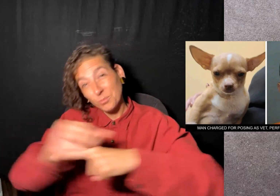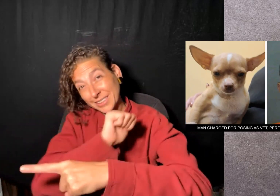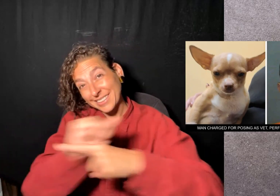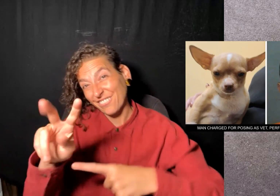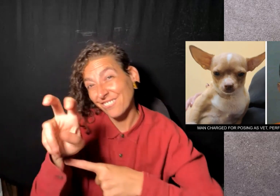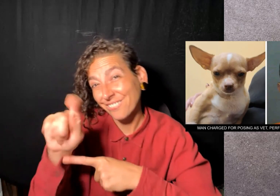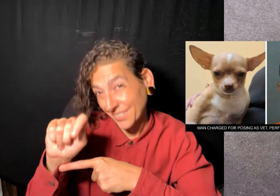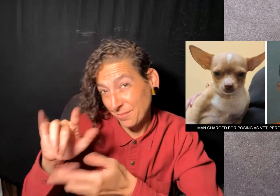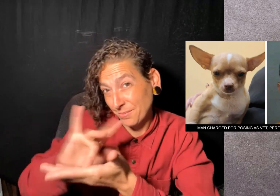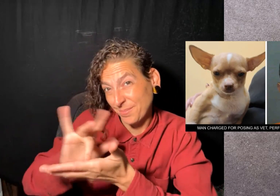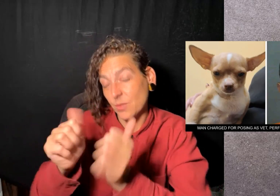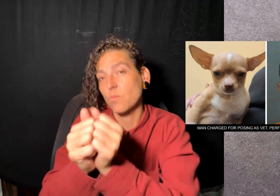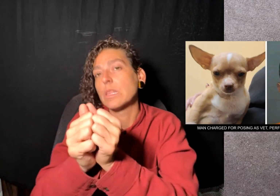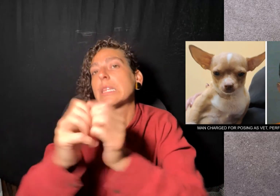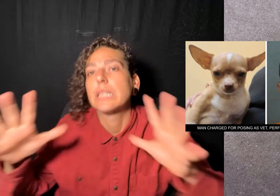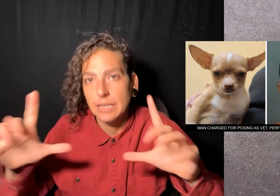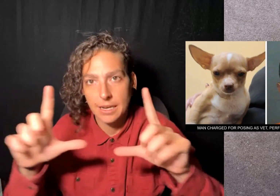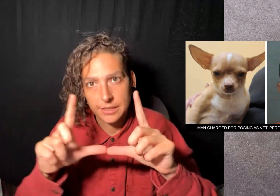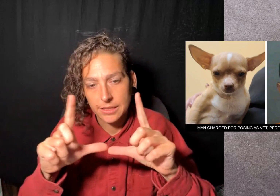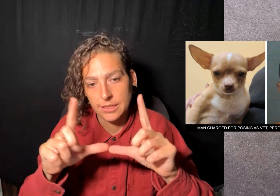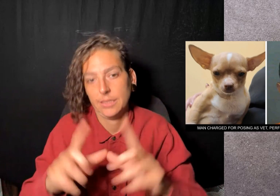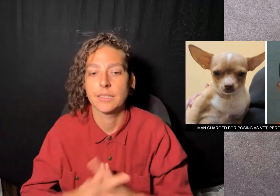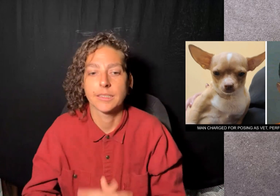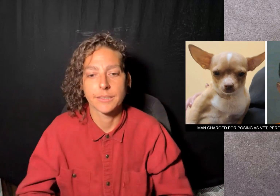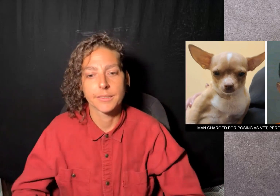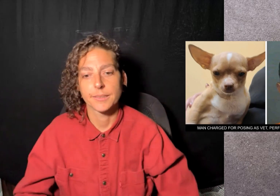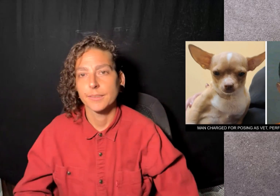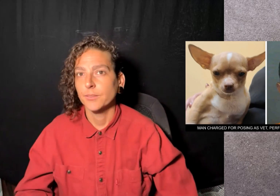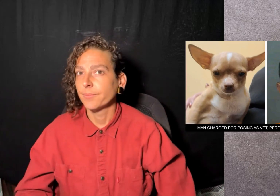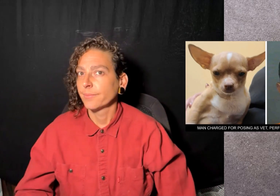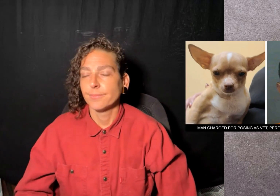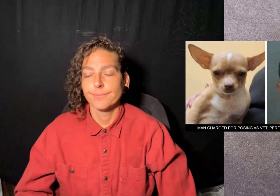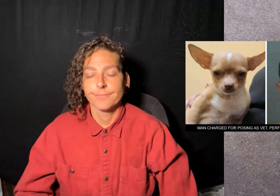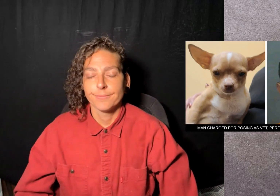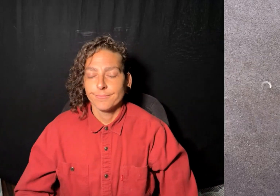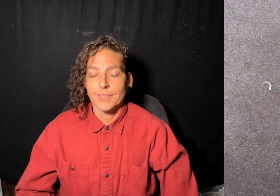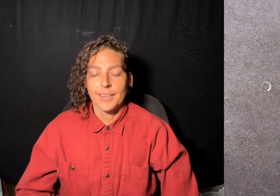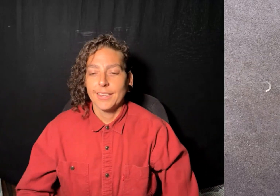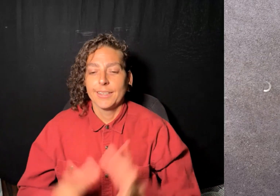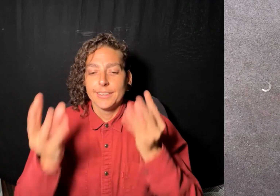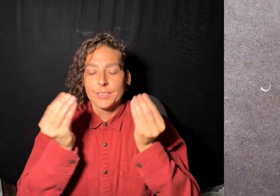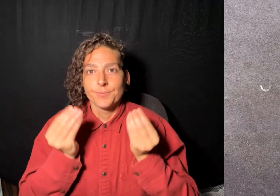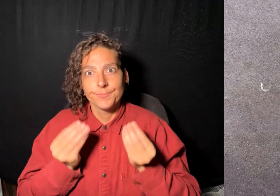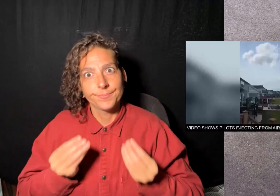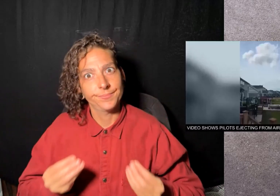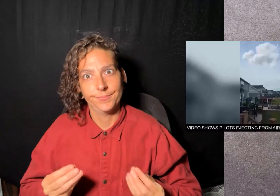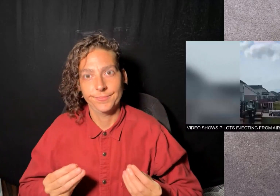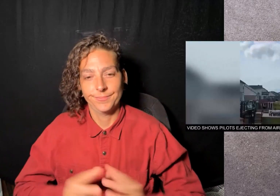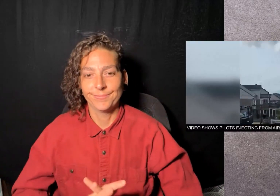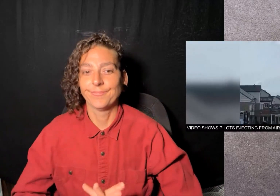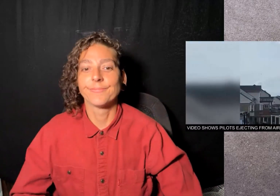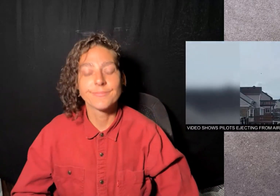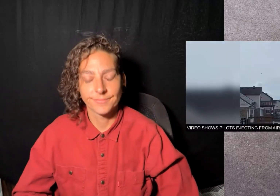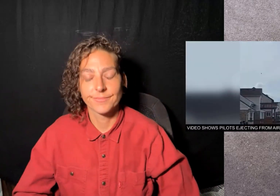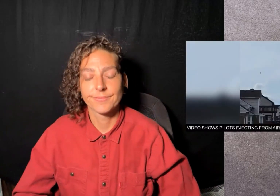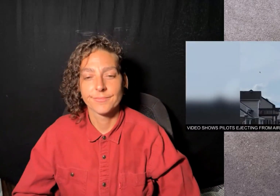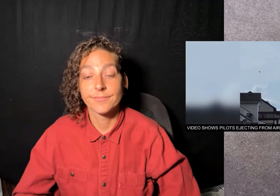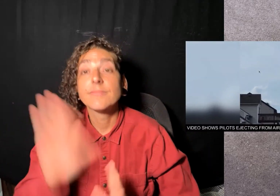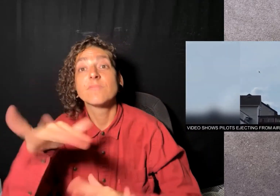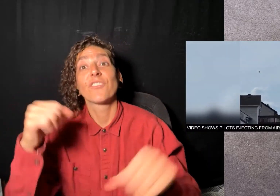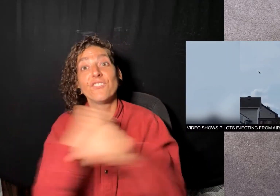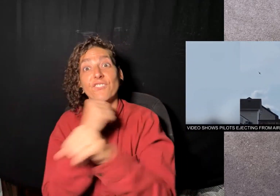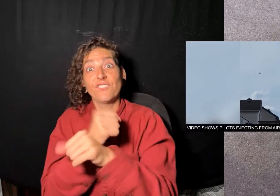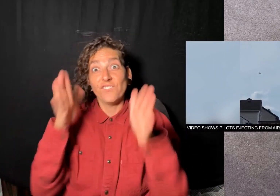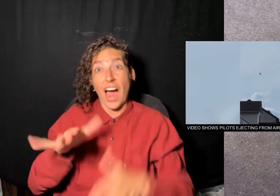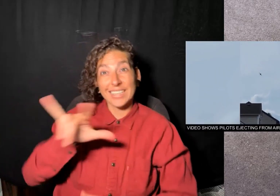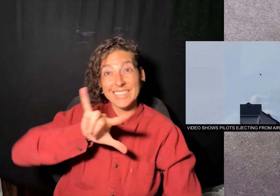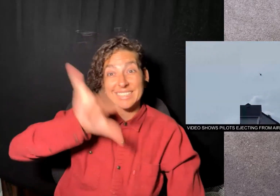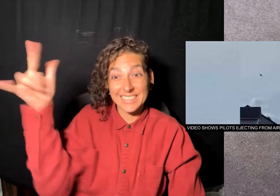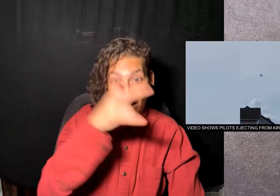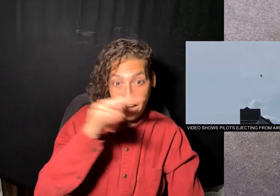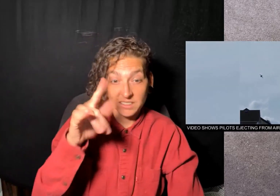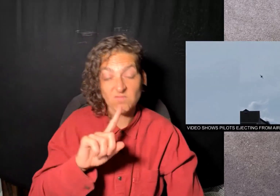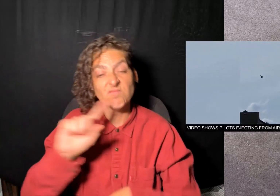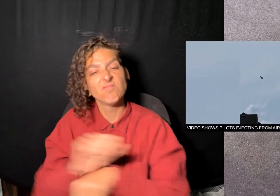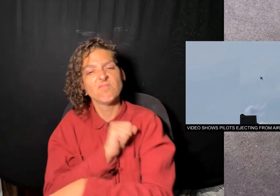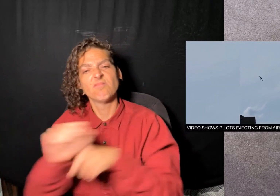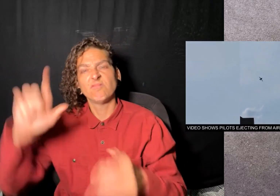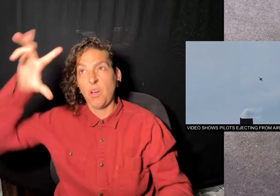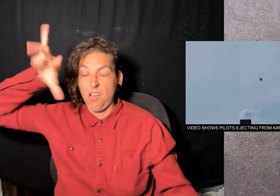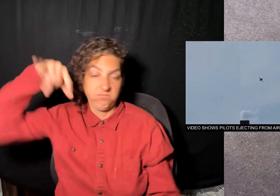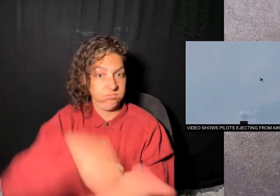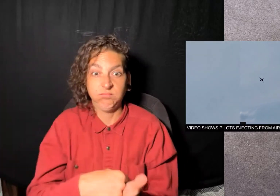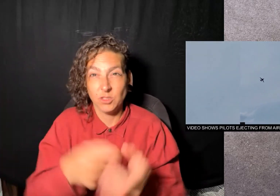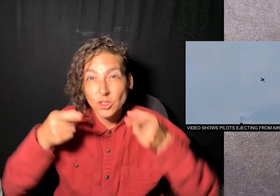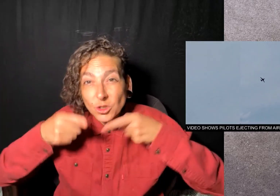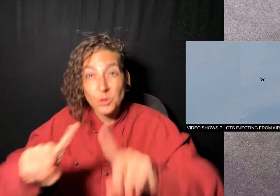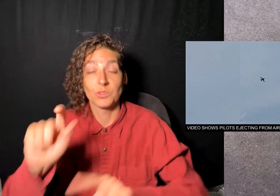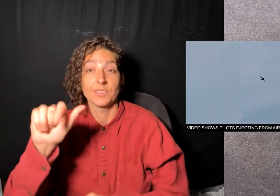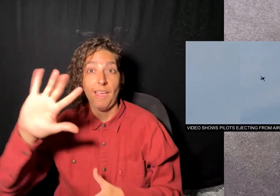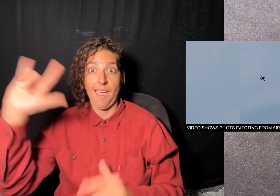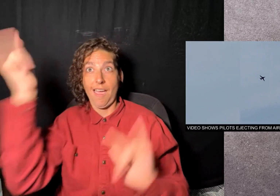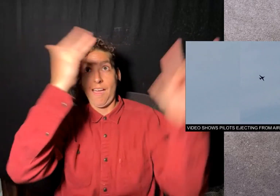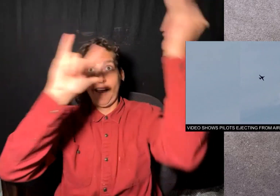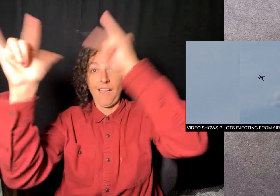practicing veterinary medicine without a license a fighter jet crashed during an air show in